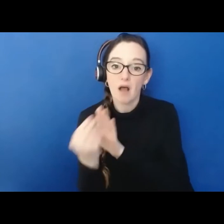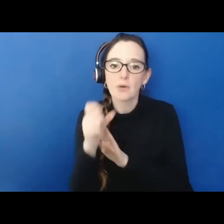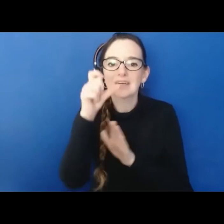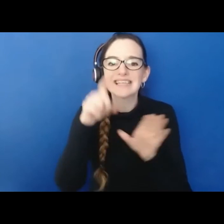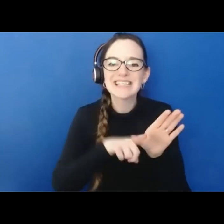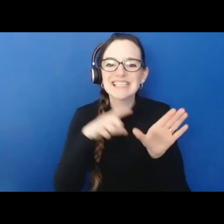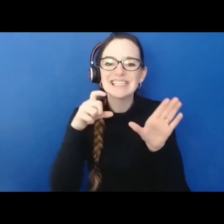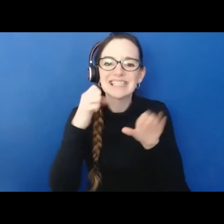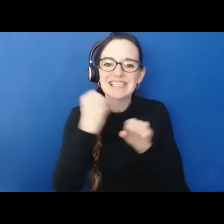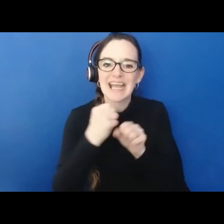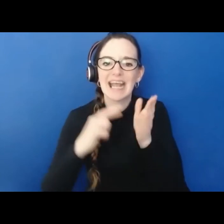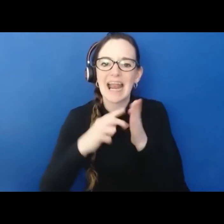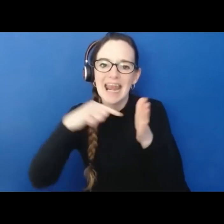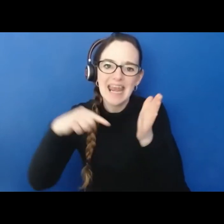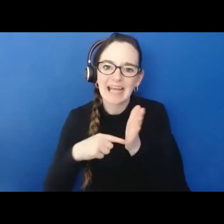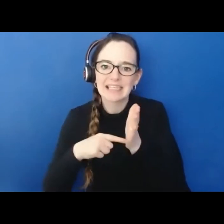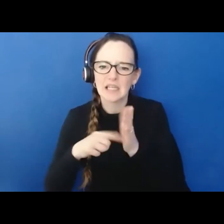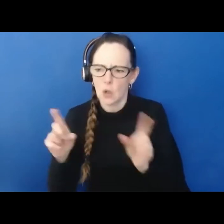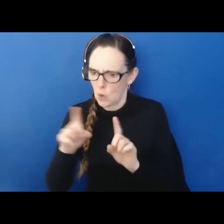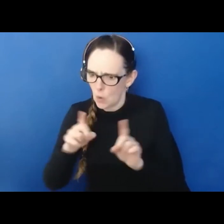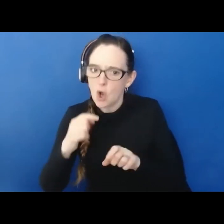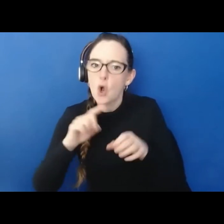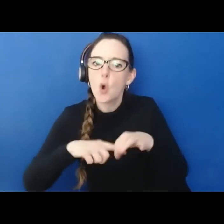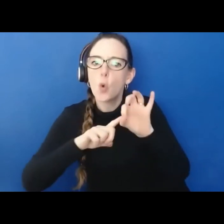voting application that actually works in a lunar cycle